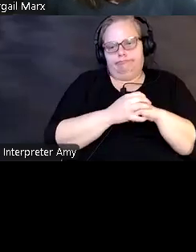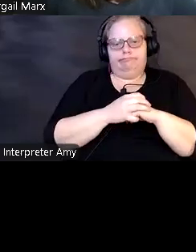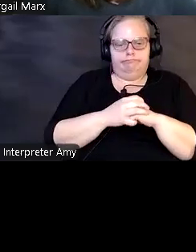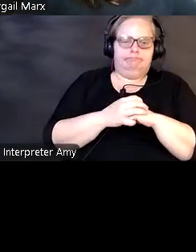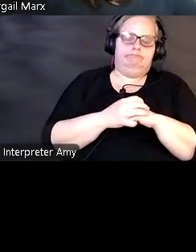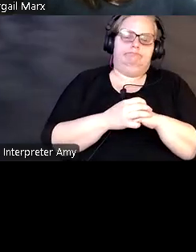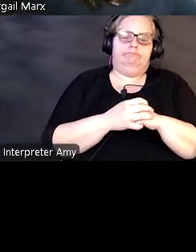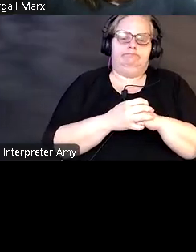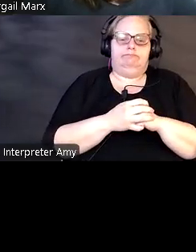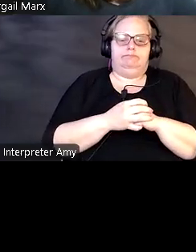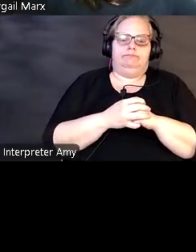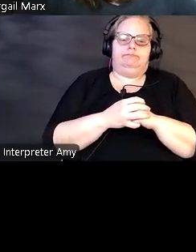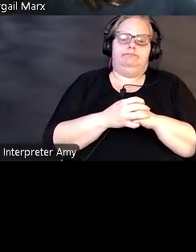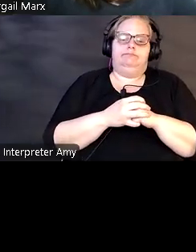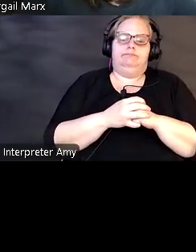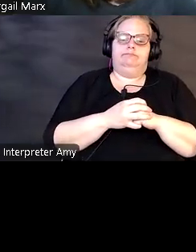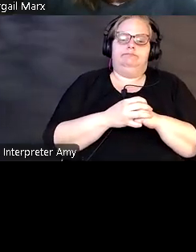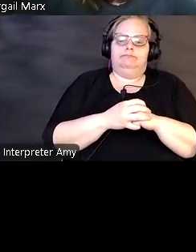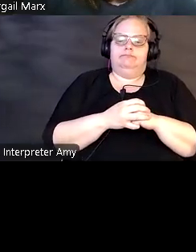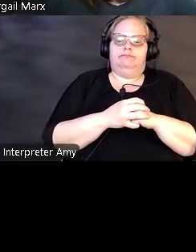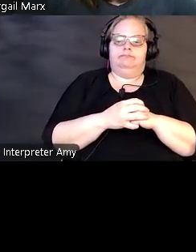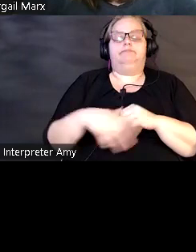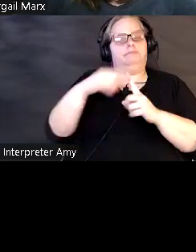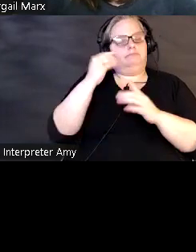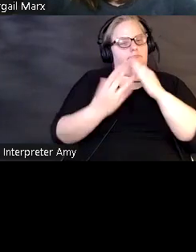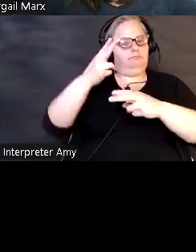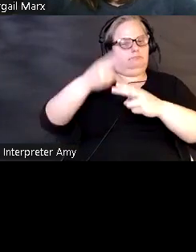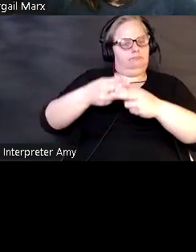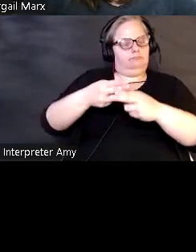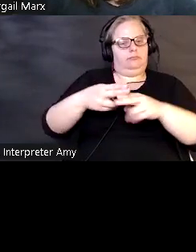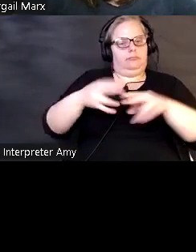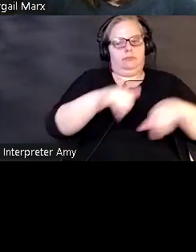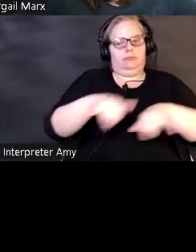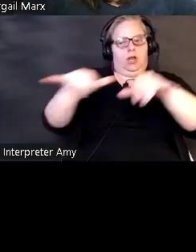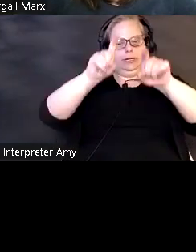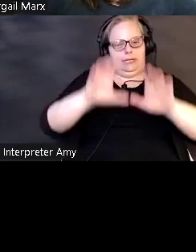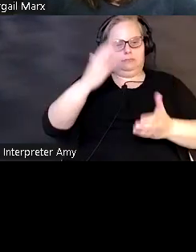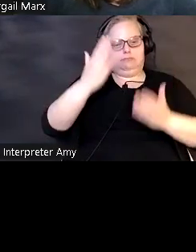And we do want to note that standardized tests may not be appropriate for individuals who use AAC.